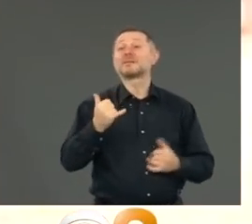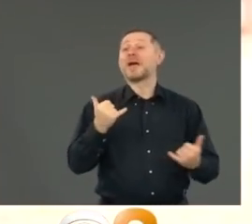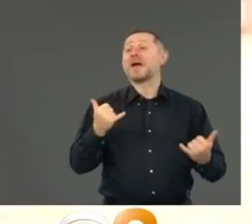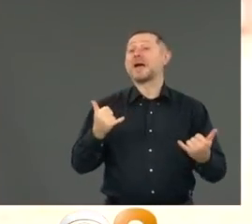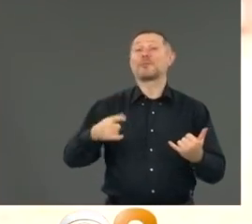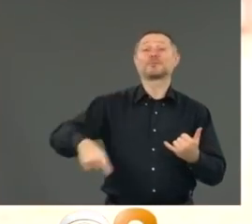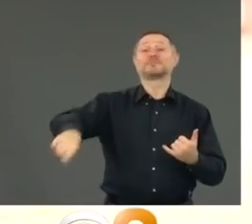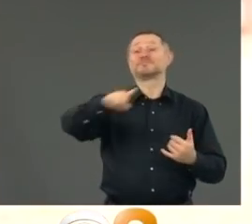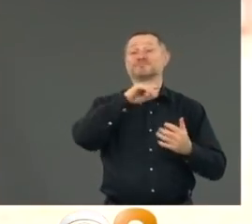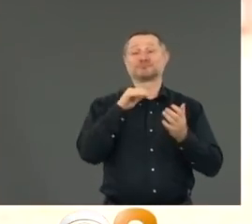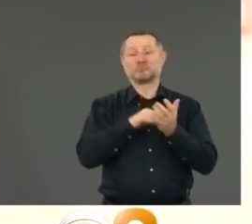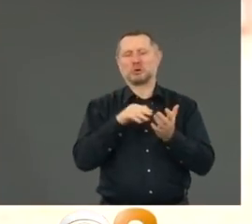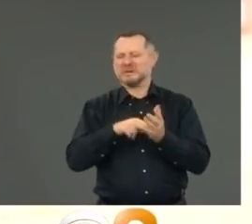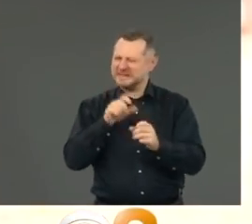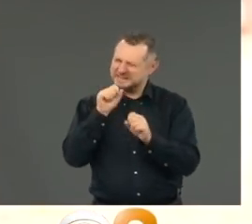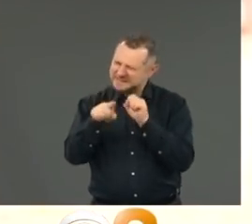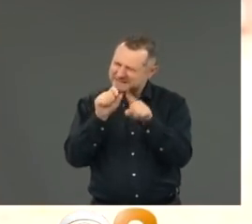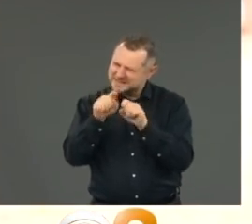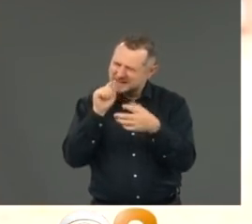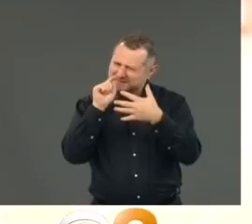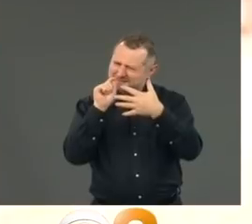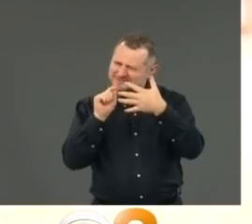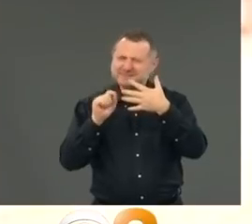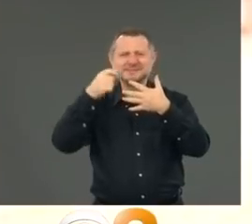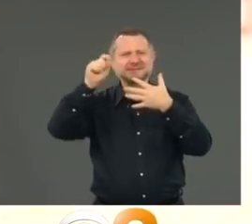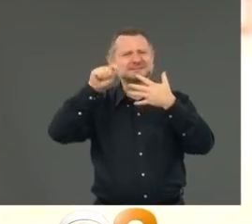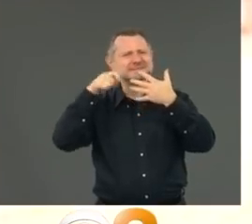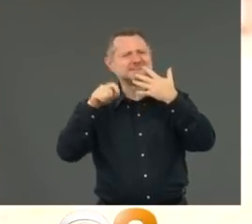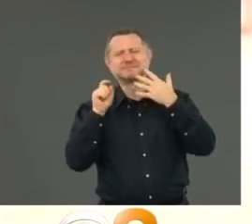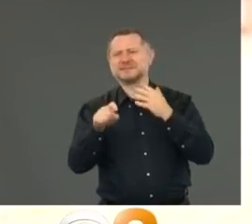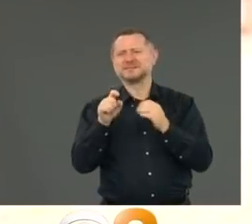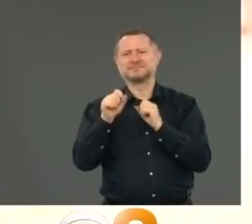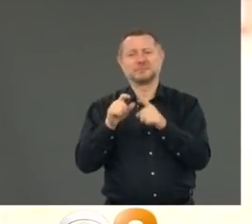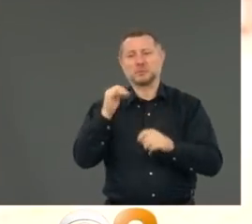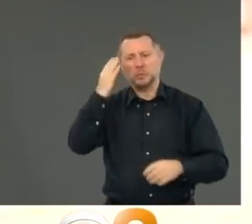ABOUT YOU. IF YOU ARE INFECTED, I DON'T WANT TO LAY AND I WANT TO KNOW RIGHT NOW SO YOU CAN ISOLATE AND WE CAN START